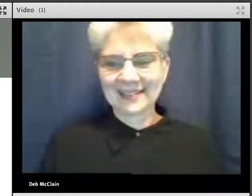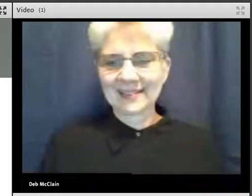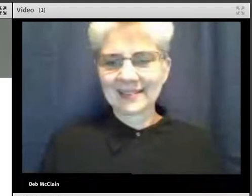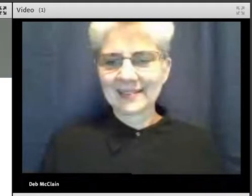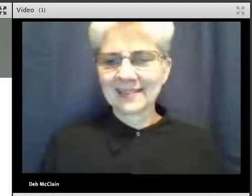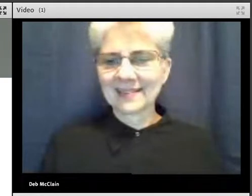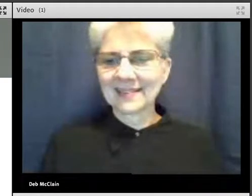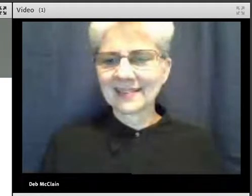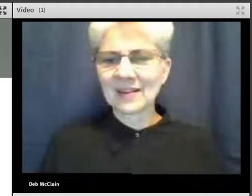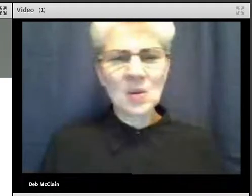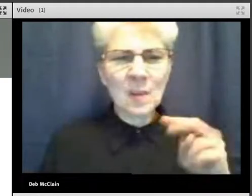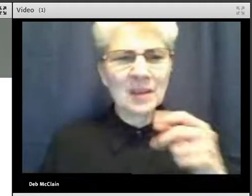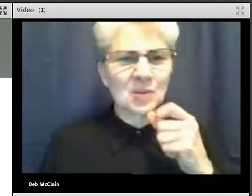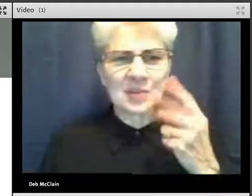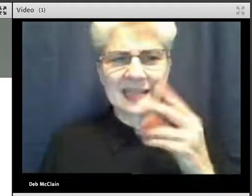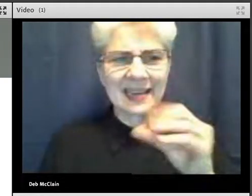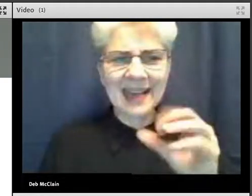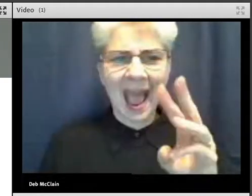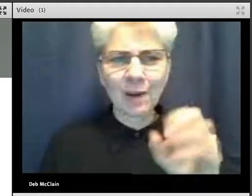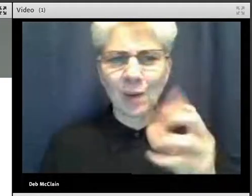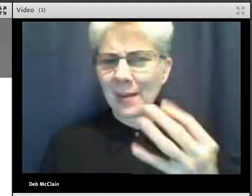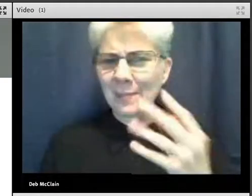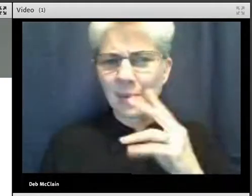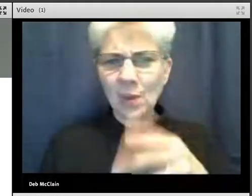What do you mean, you don't see an owl? Hold on, what's going on?